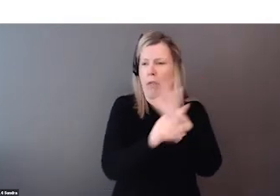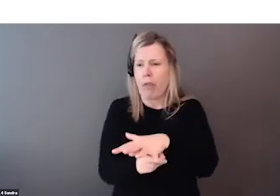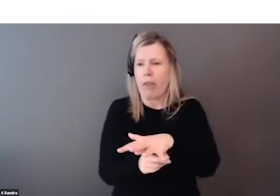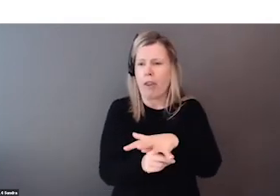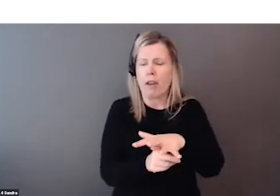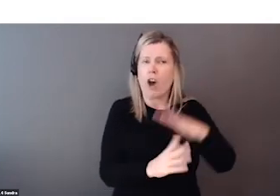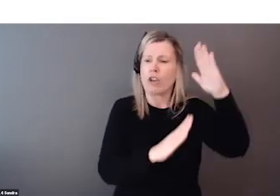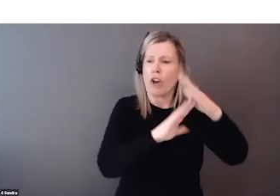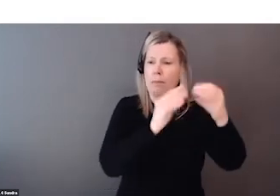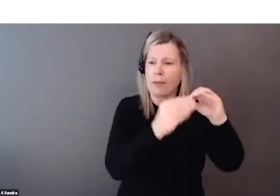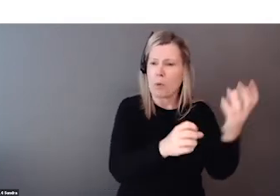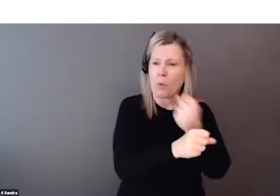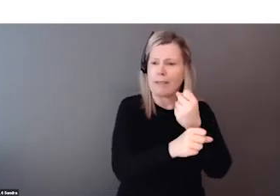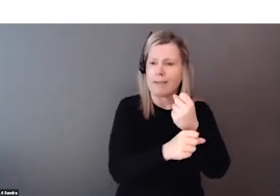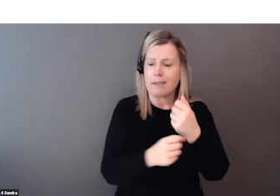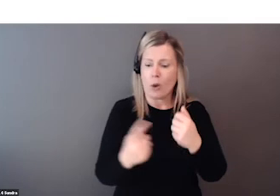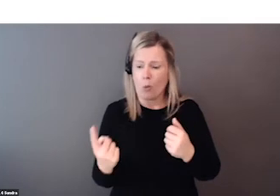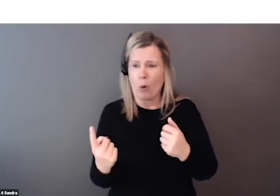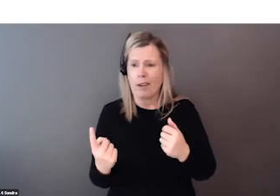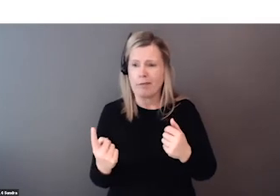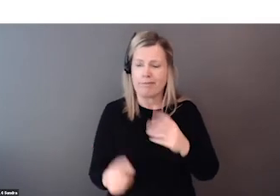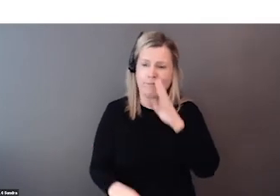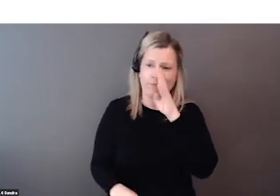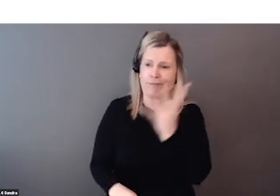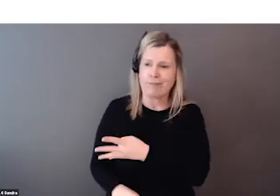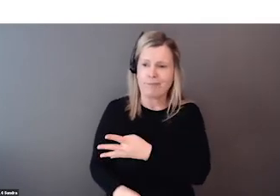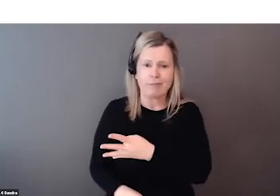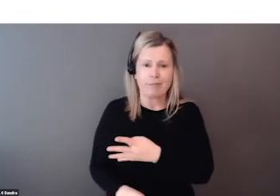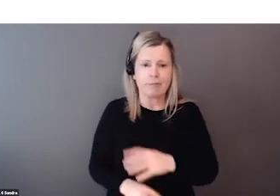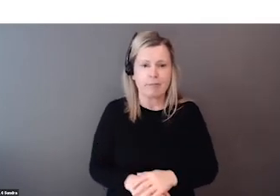As a tiny minority, you will never reach the necessary statistical significance.